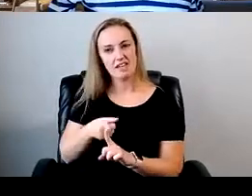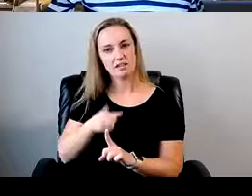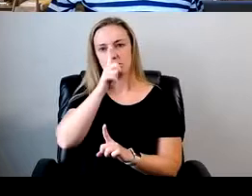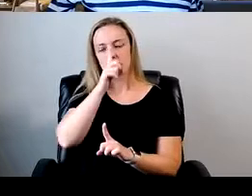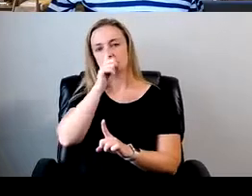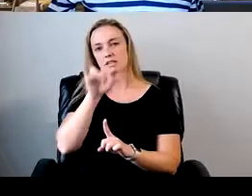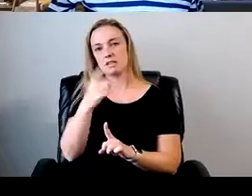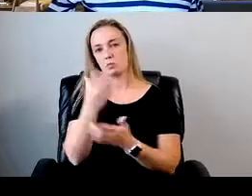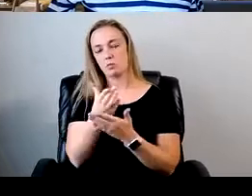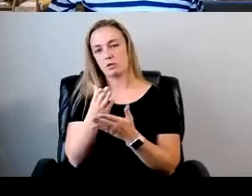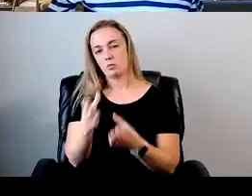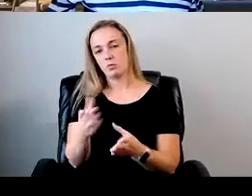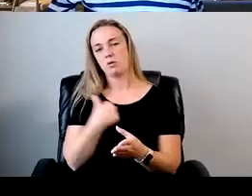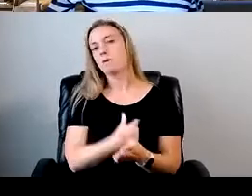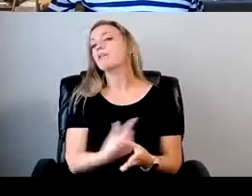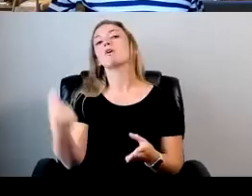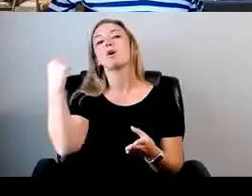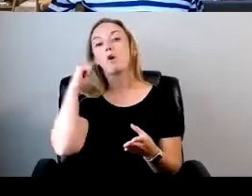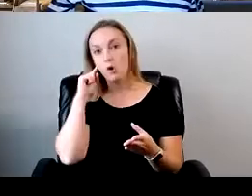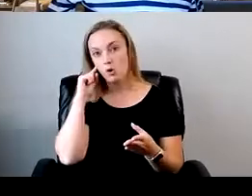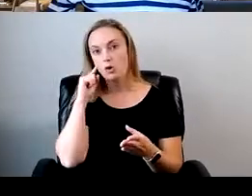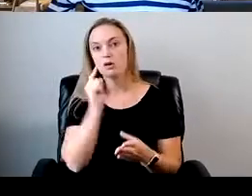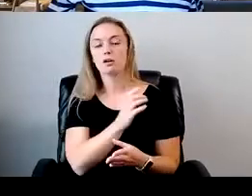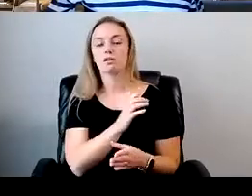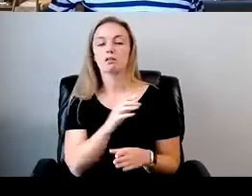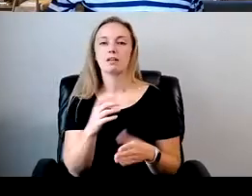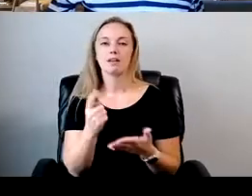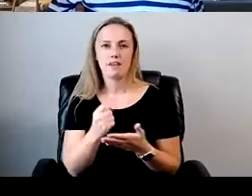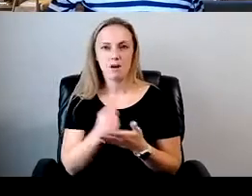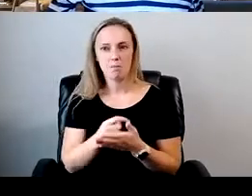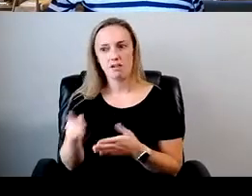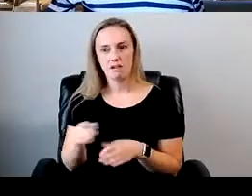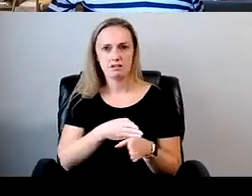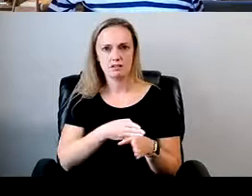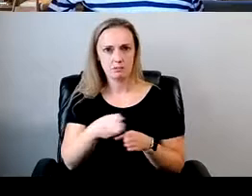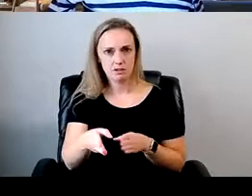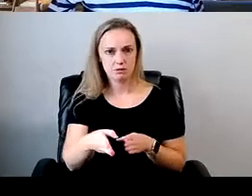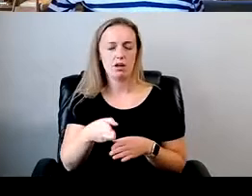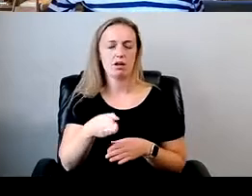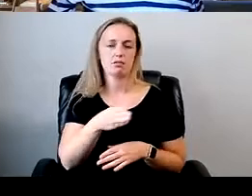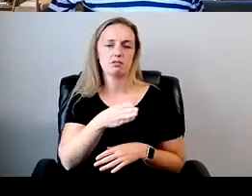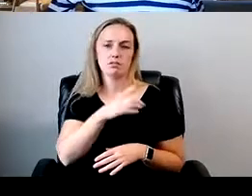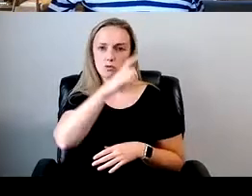from another clinician who specializes in this area, that they approach any therapy with a client